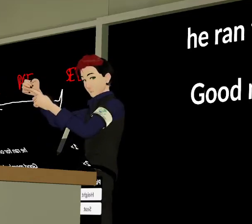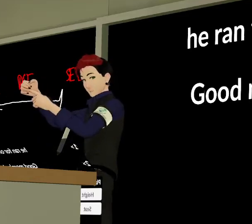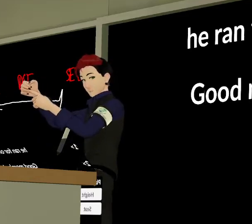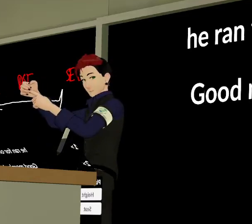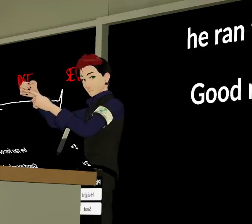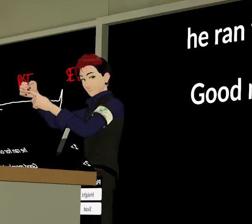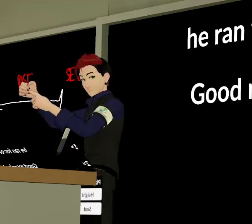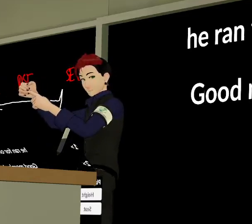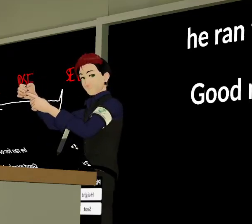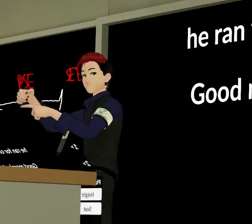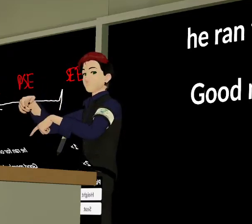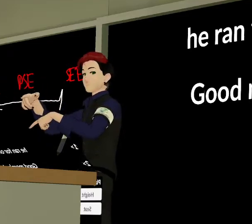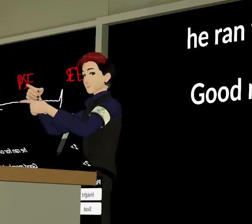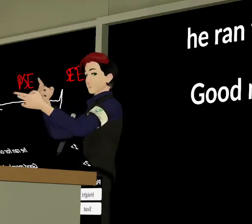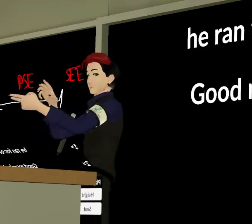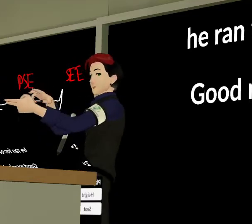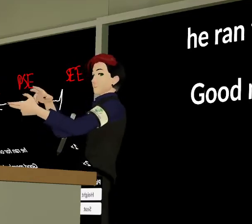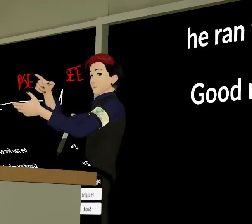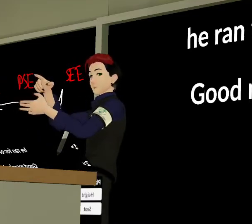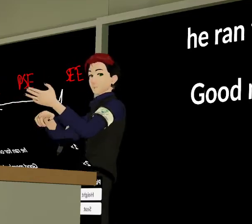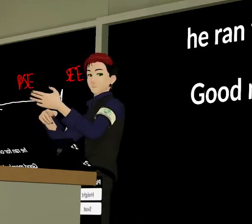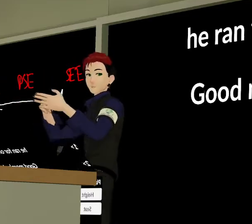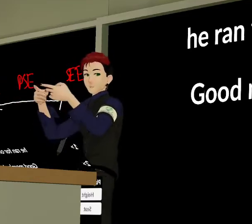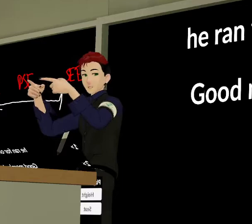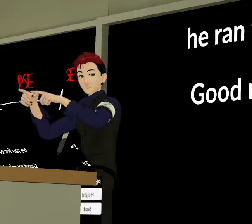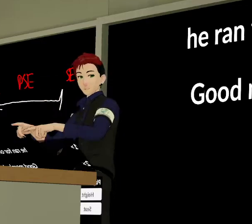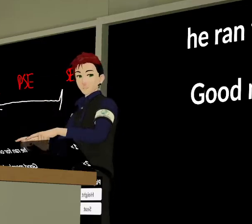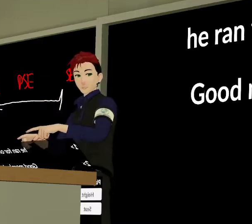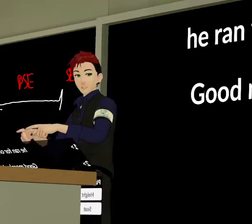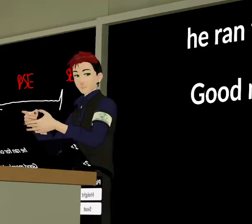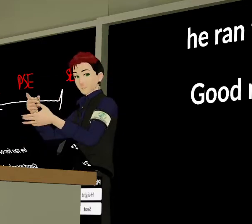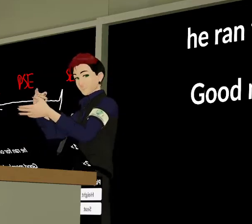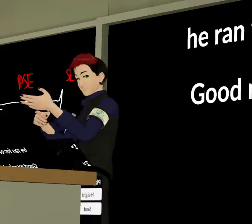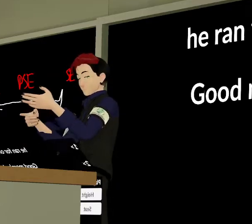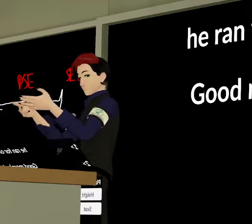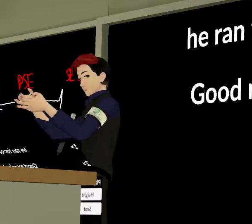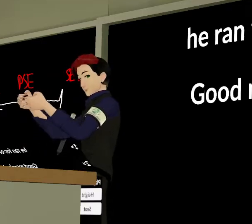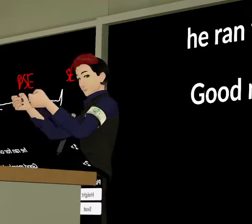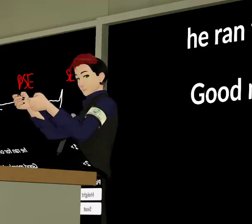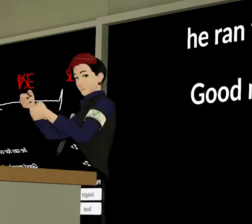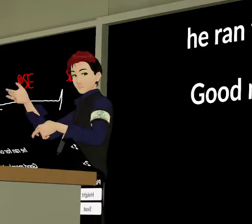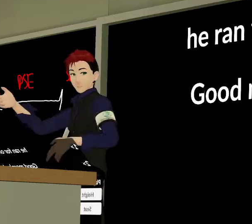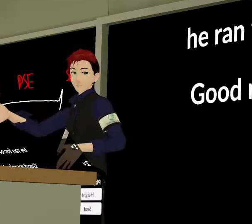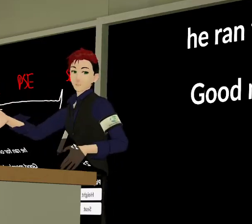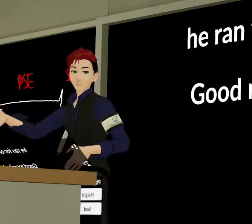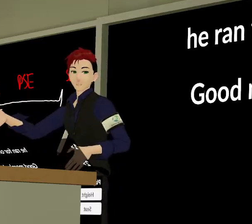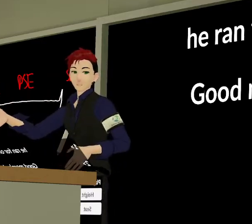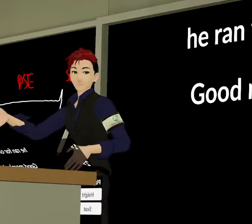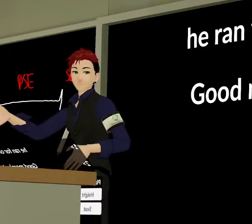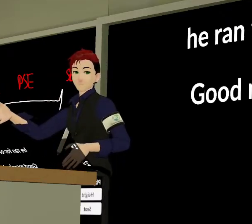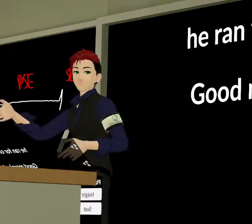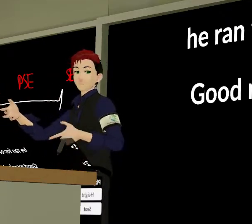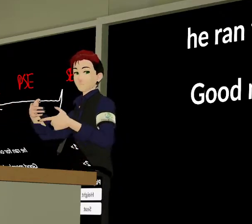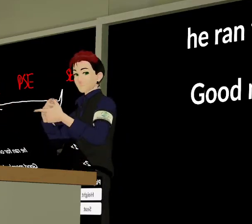word it is where i'm looking at what is actually happening what is the story there